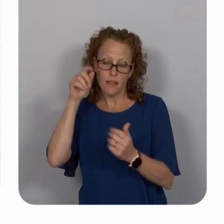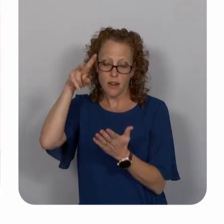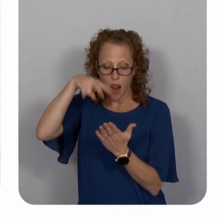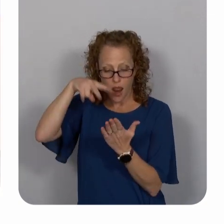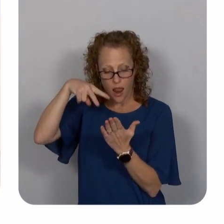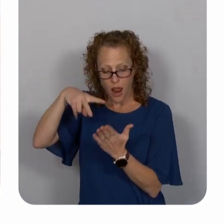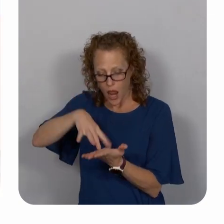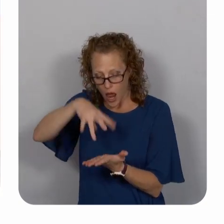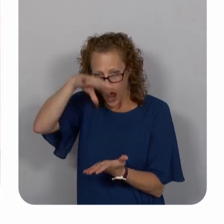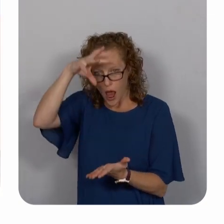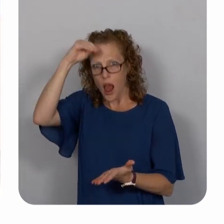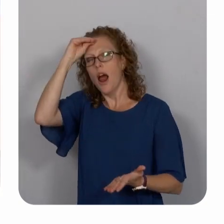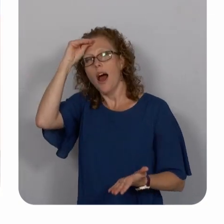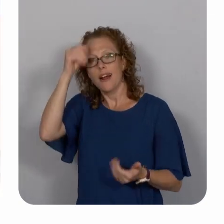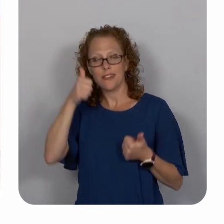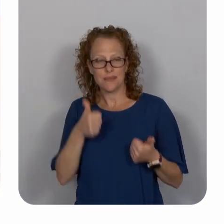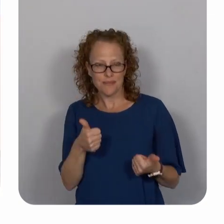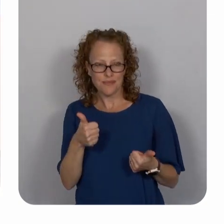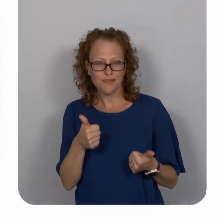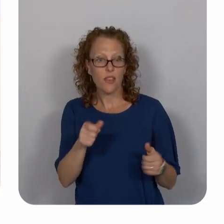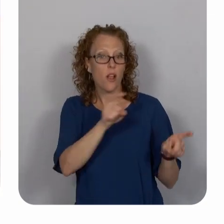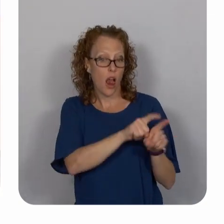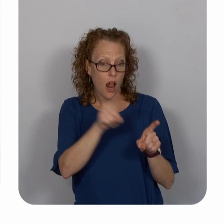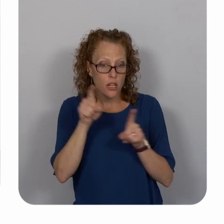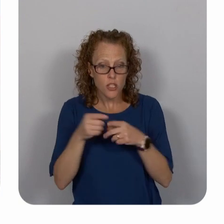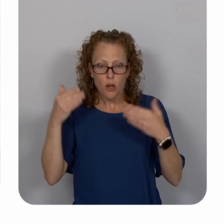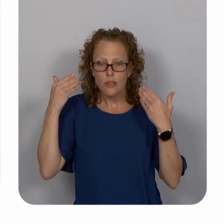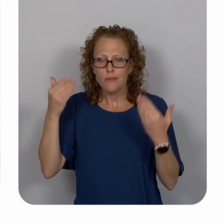Also check out our latest open source reference app, Phanto,